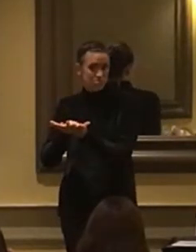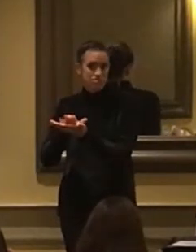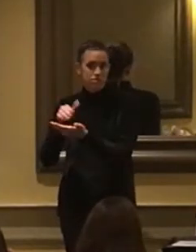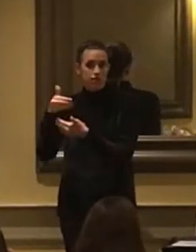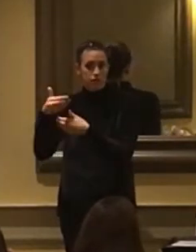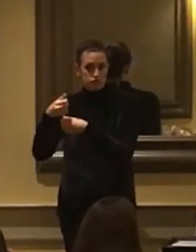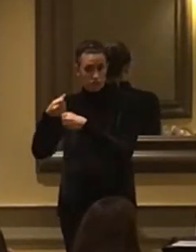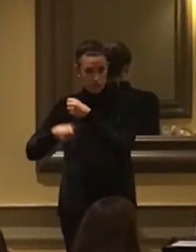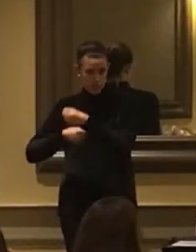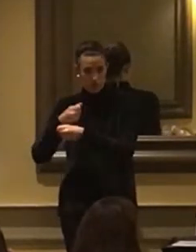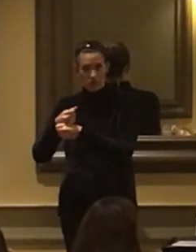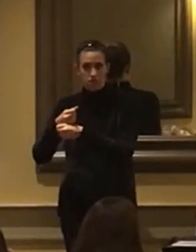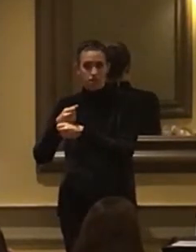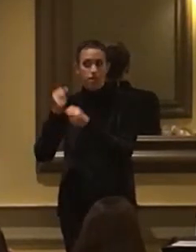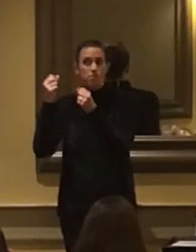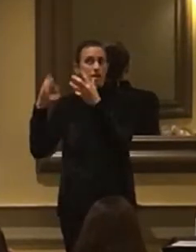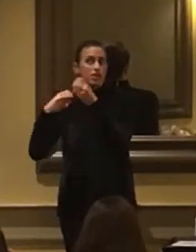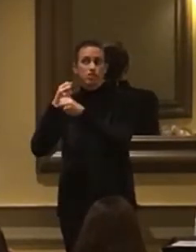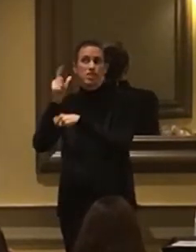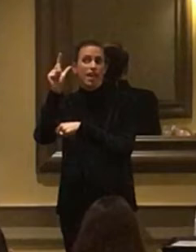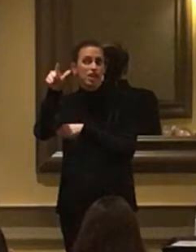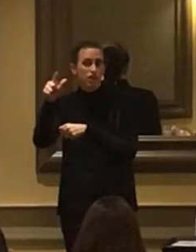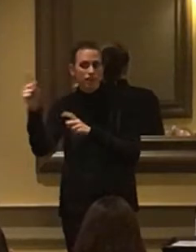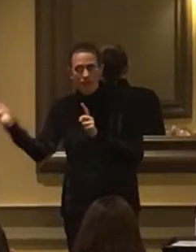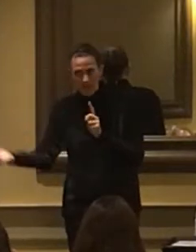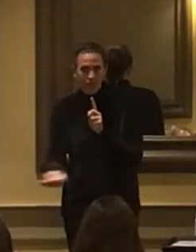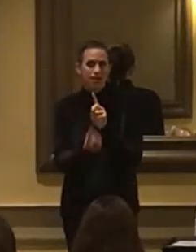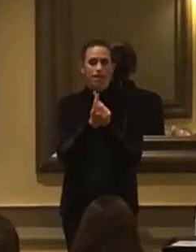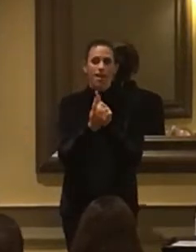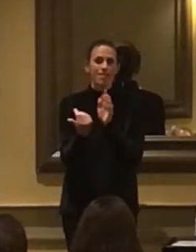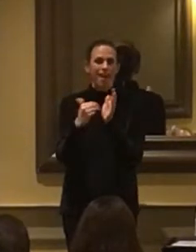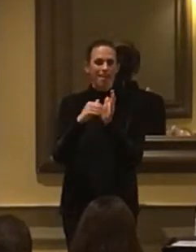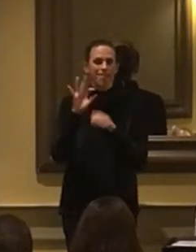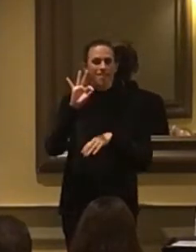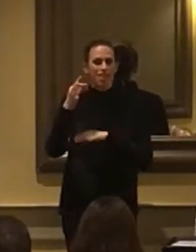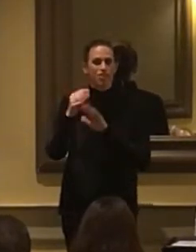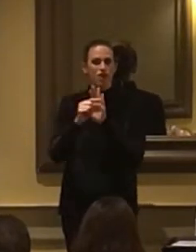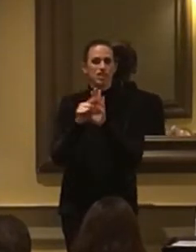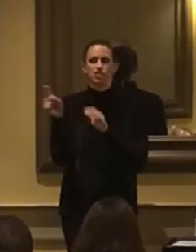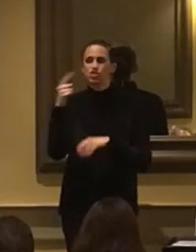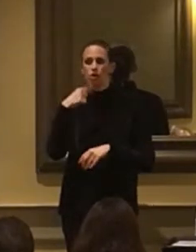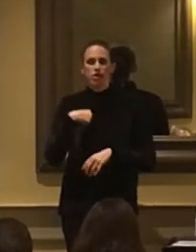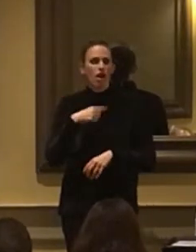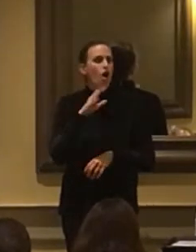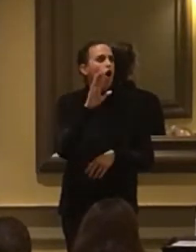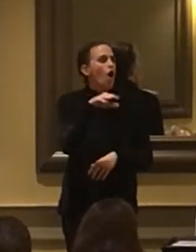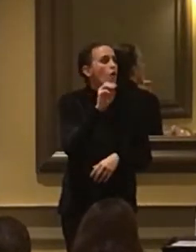year later I met her again in ninth grade and she told me, Oh my God! I remember you,